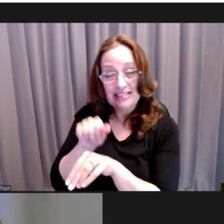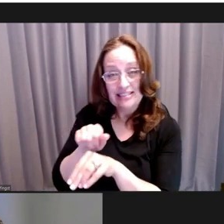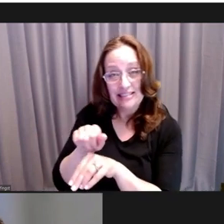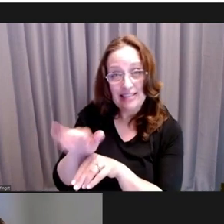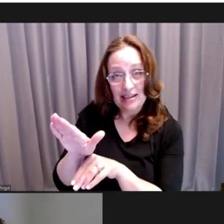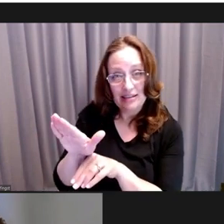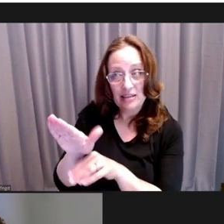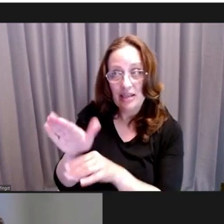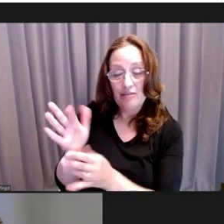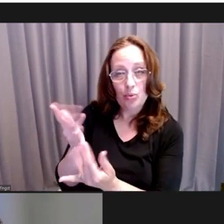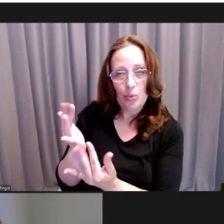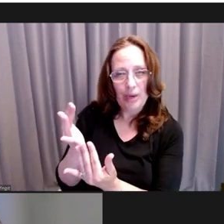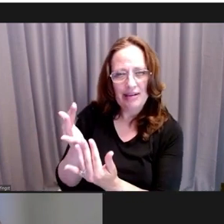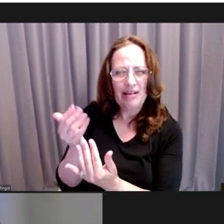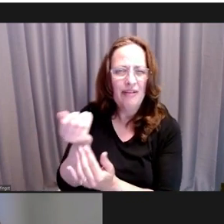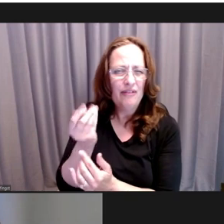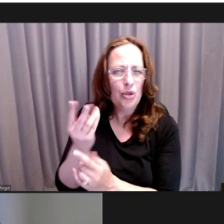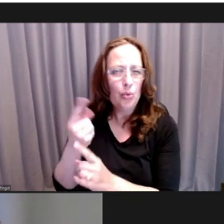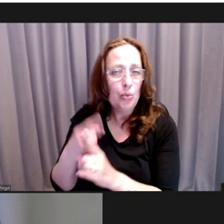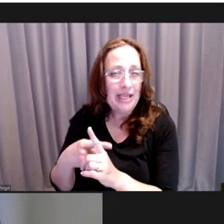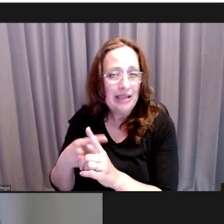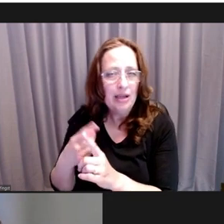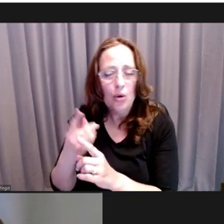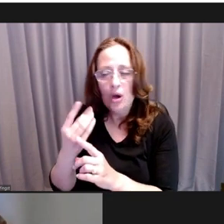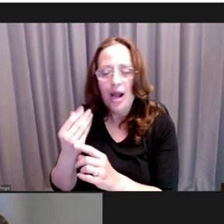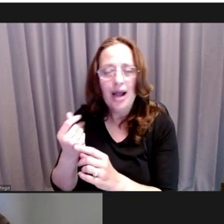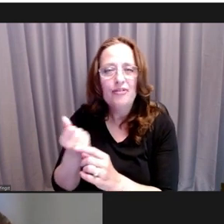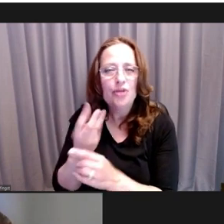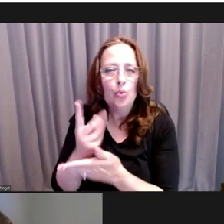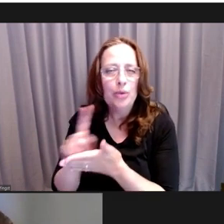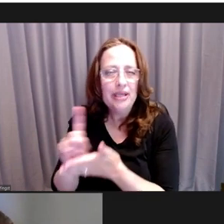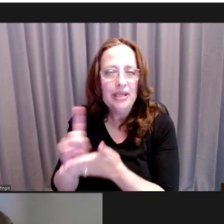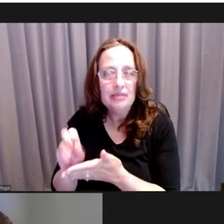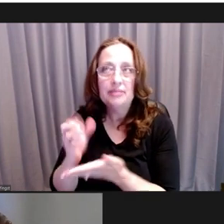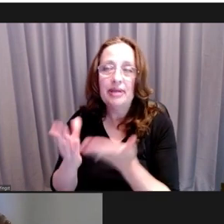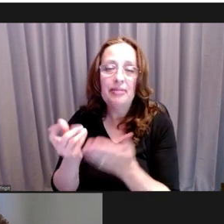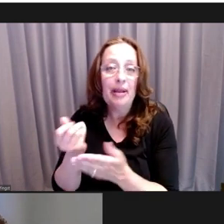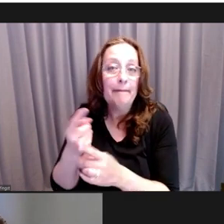if you want to understand sort of what the options are. There sometimes can be long